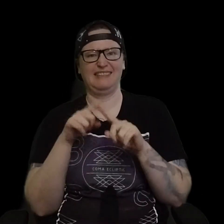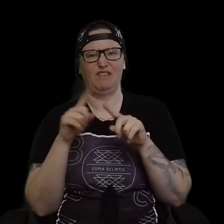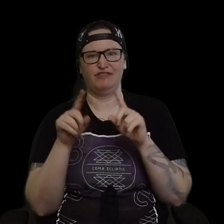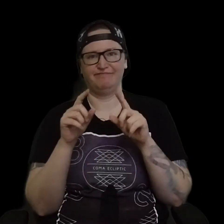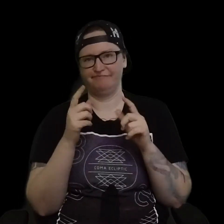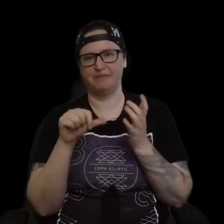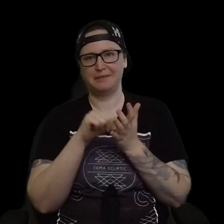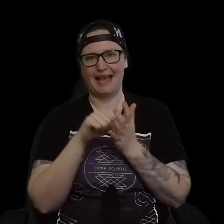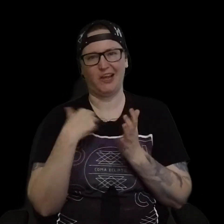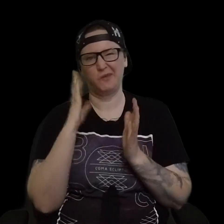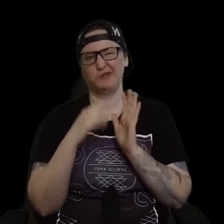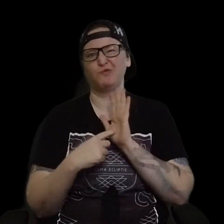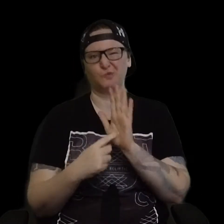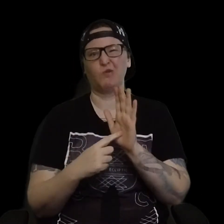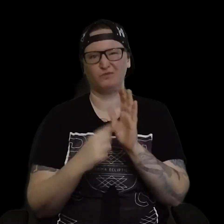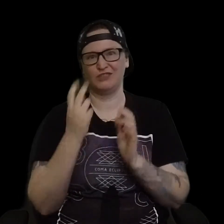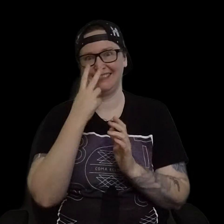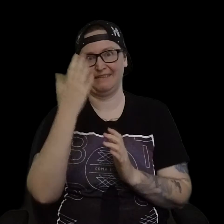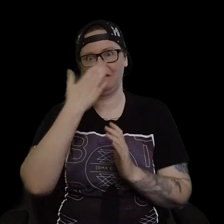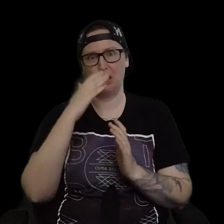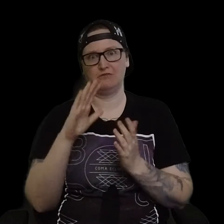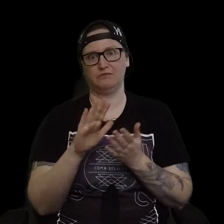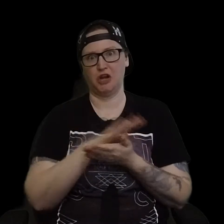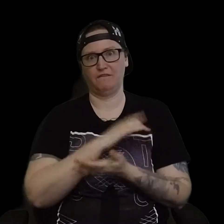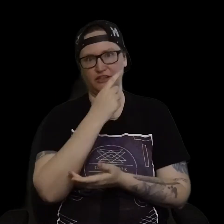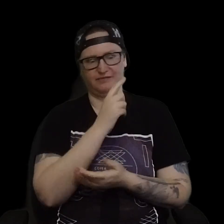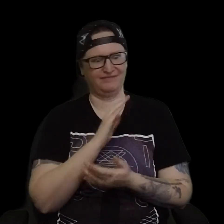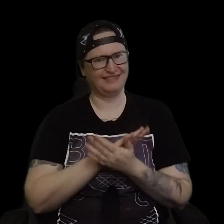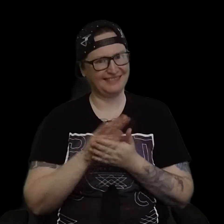so now I'm going to show you over here what the different pages look like so as you can see this